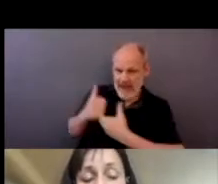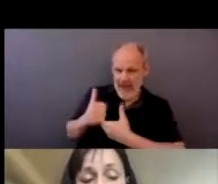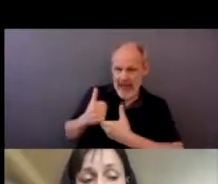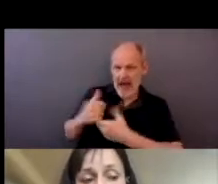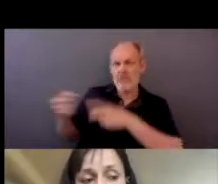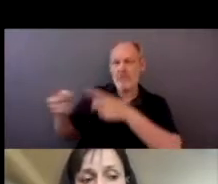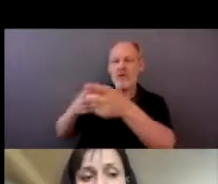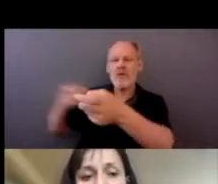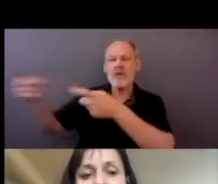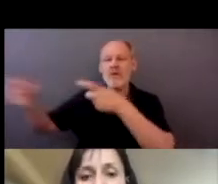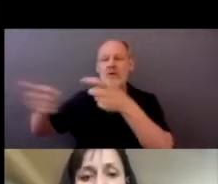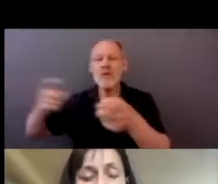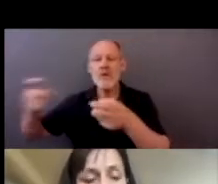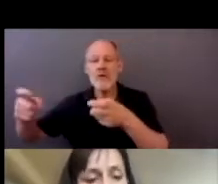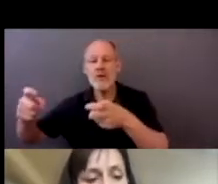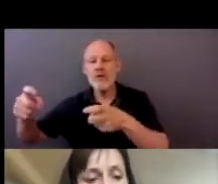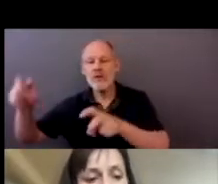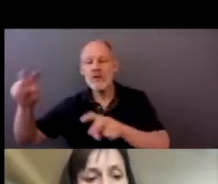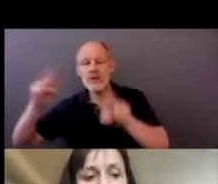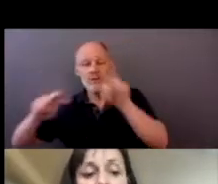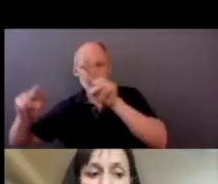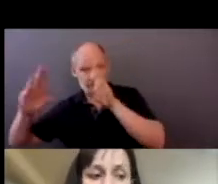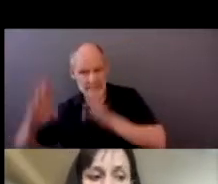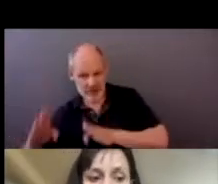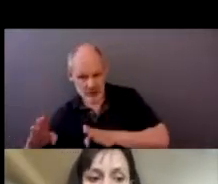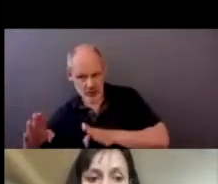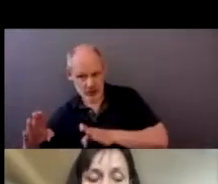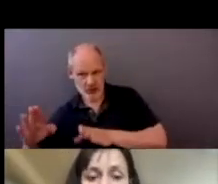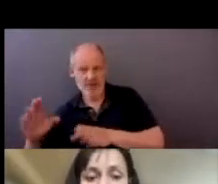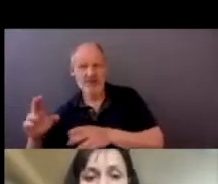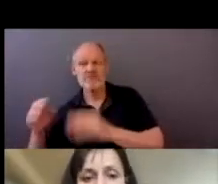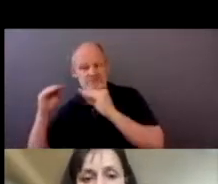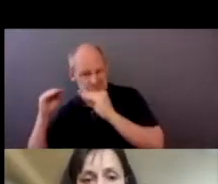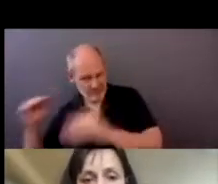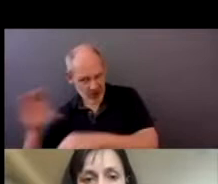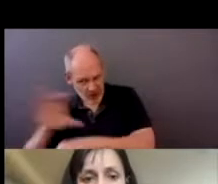how to use it. That's how we launched our online version of artful discovery.